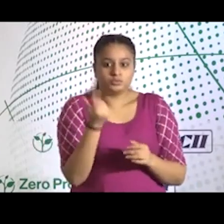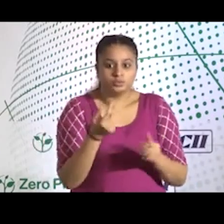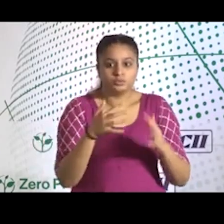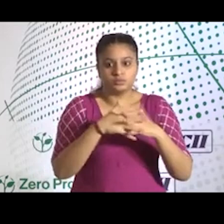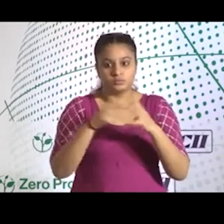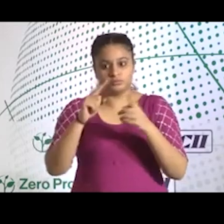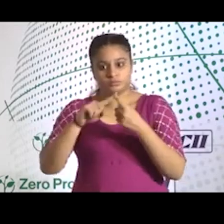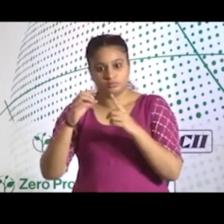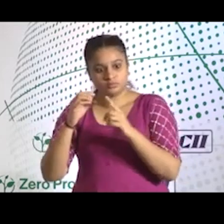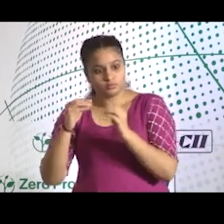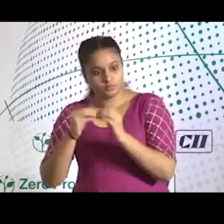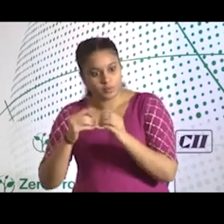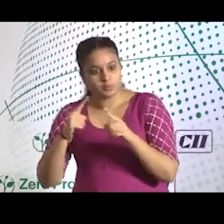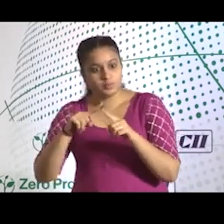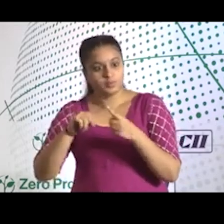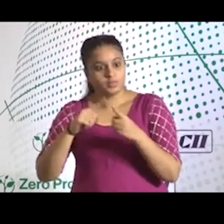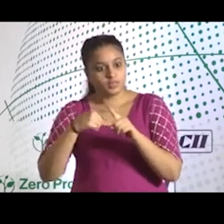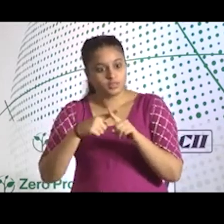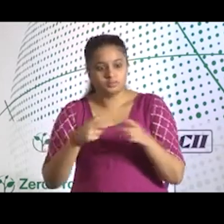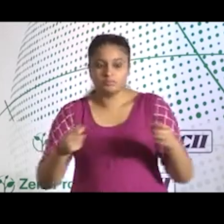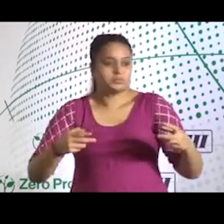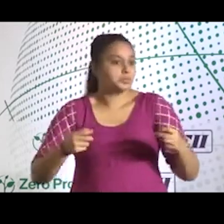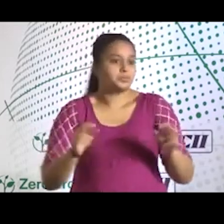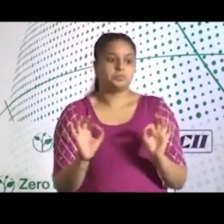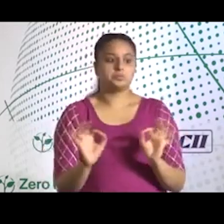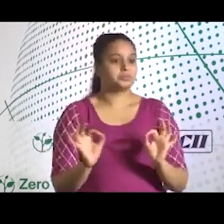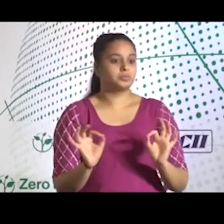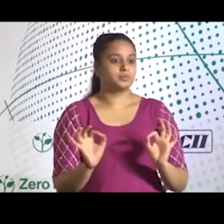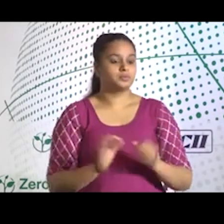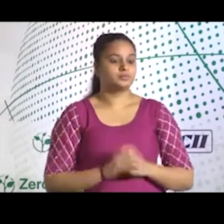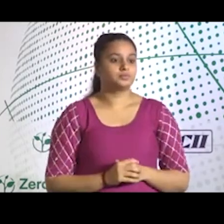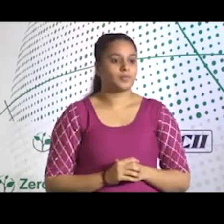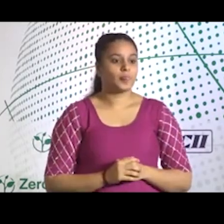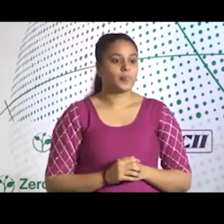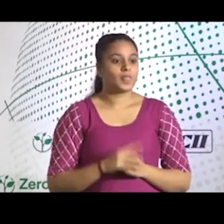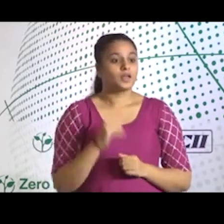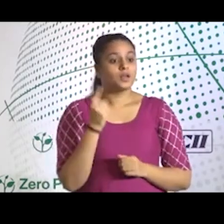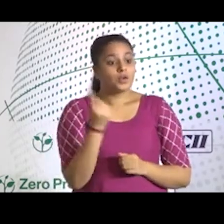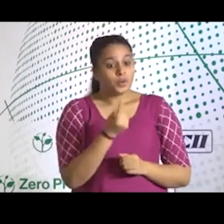but there were no captions at all, so only those who needed it.